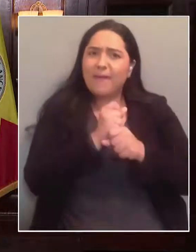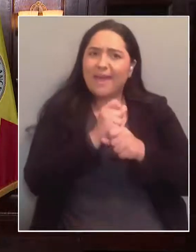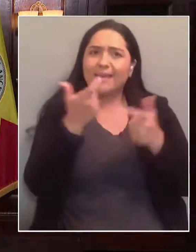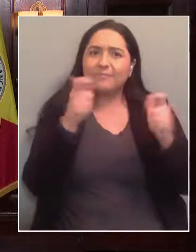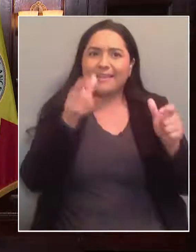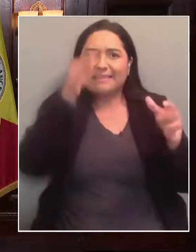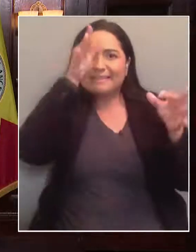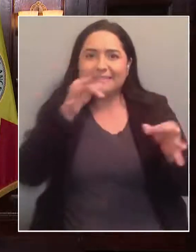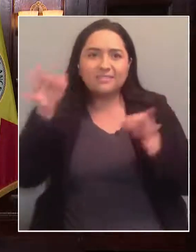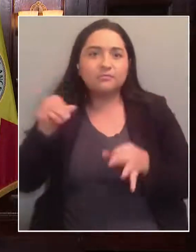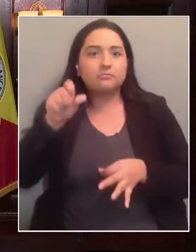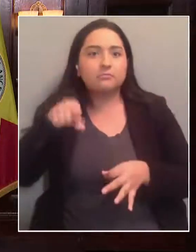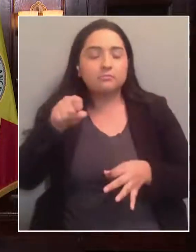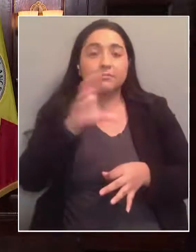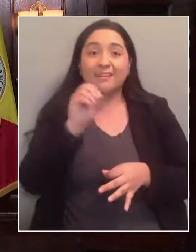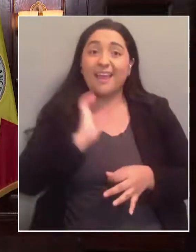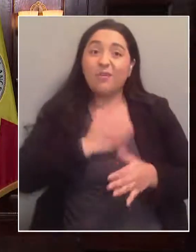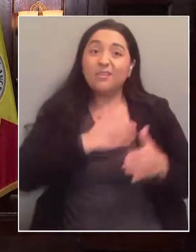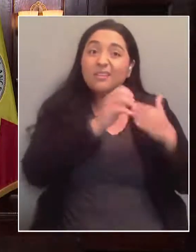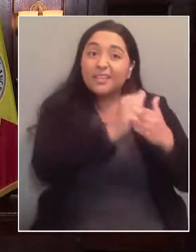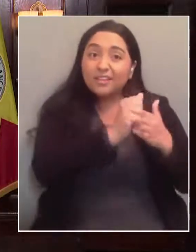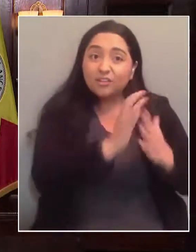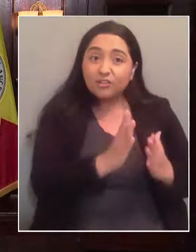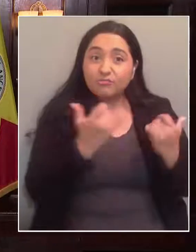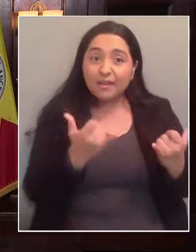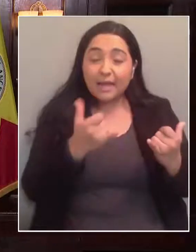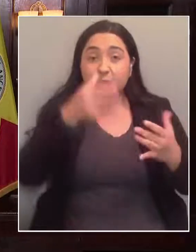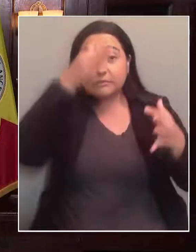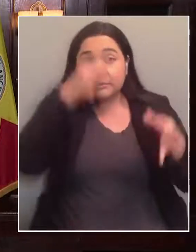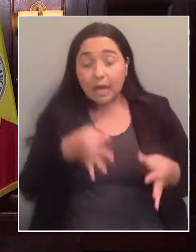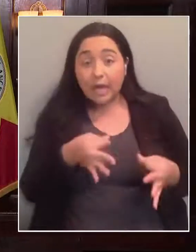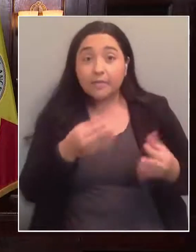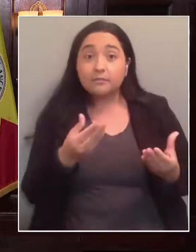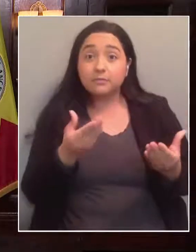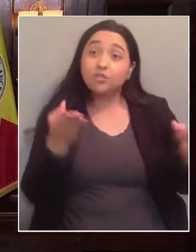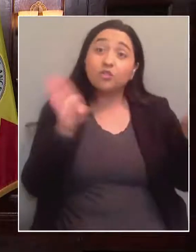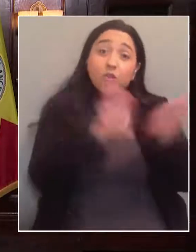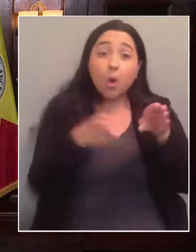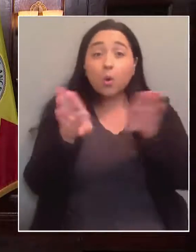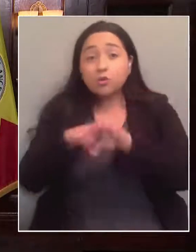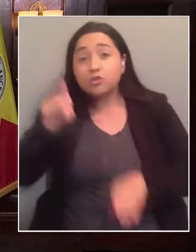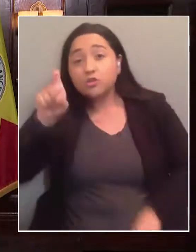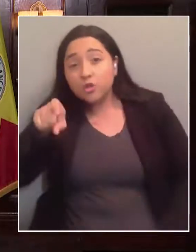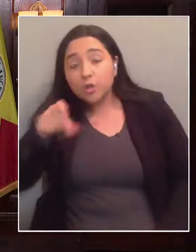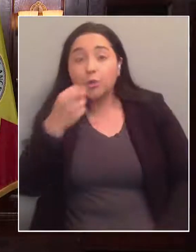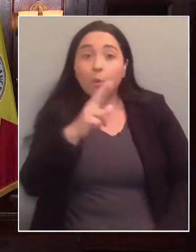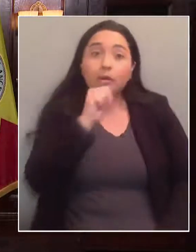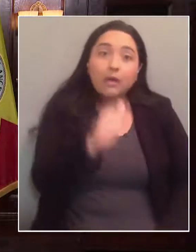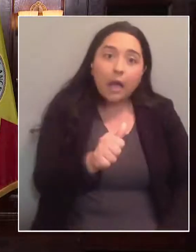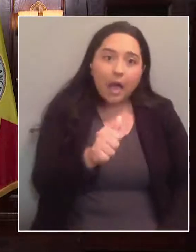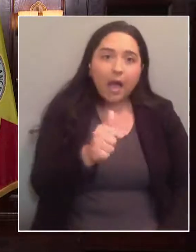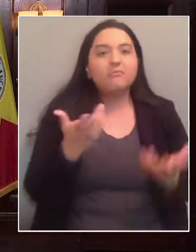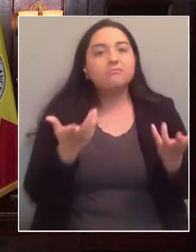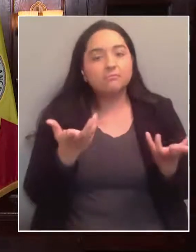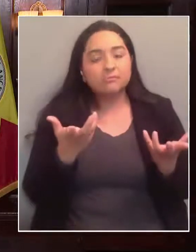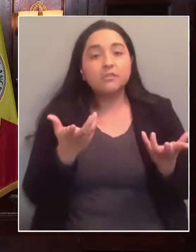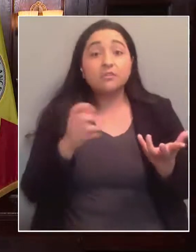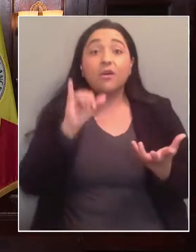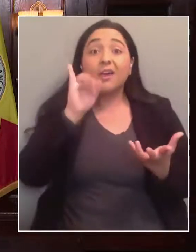AND OUR INCREDIBLE LEADERS FIGURING OUT WHETHER OR NOT THERE SHOULD BE FURTHER CLOSURES. IF THERE ARE FURTHER CLOSURES THAT ARE COMING, THAT IS